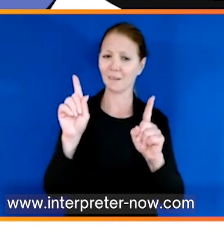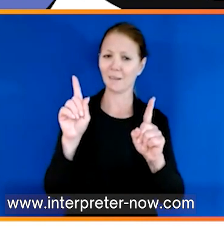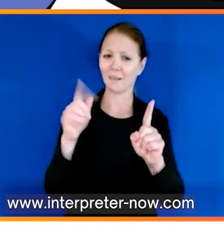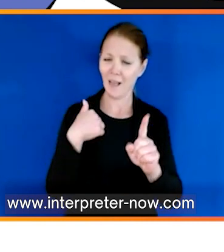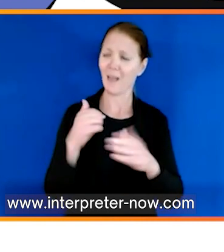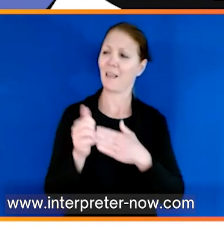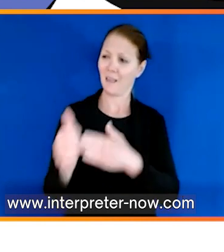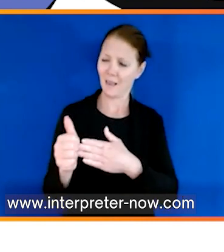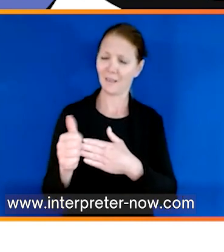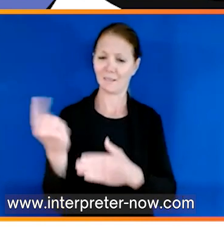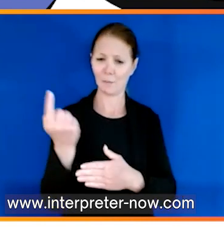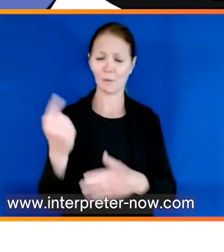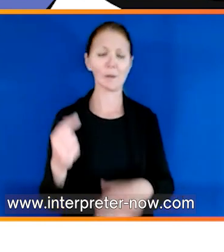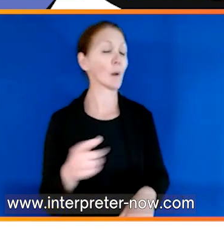Well, we led it.